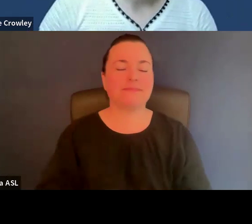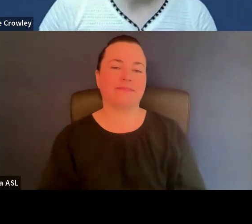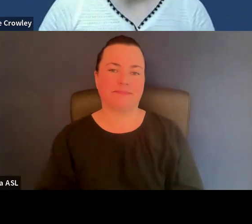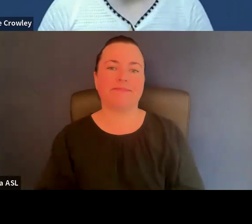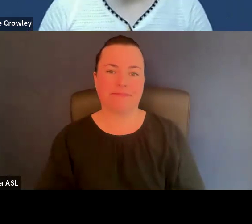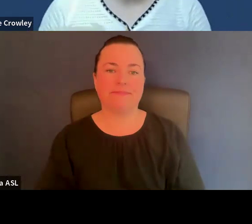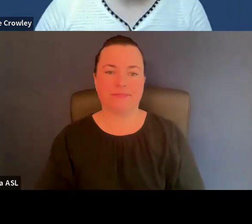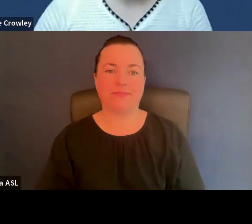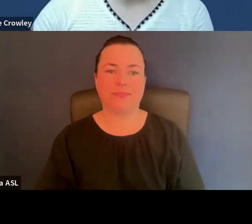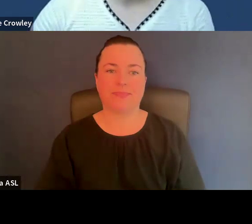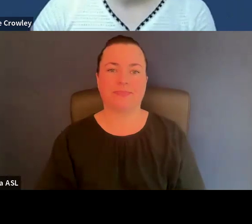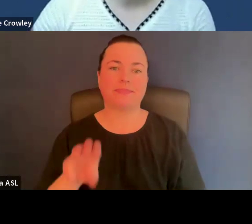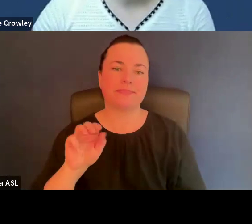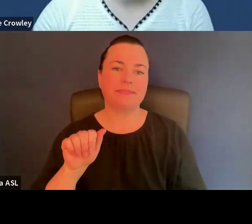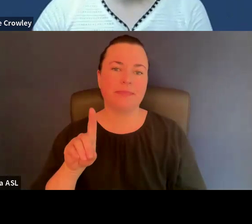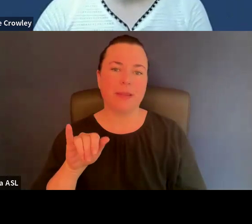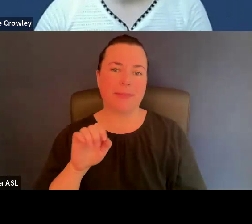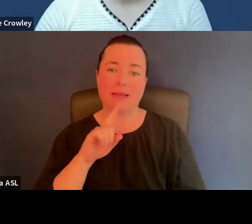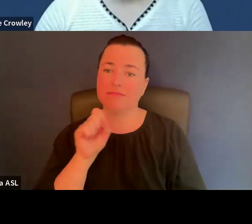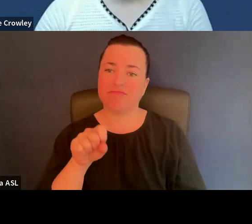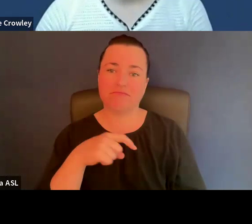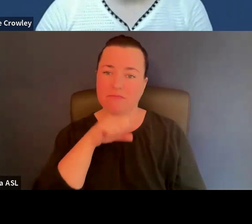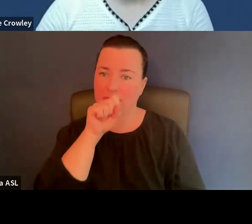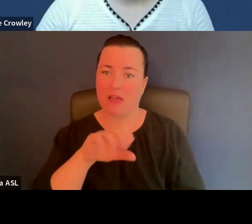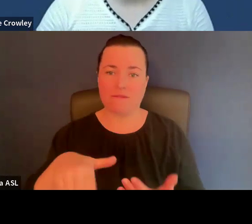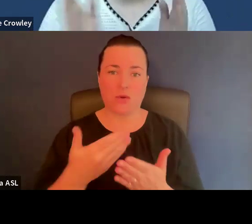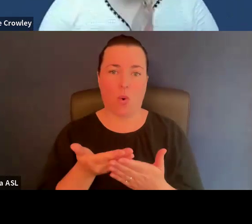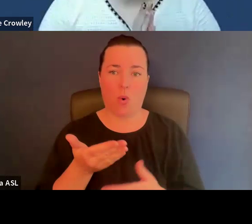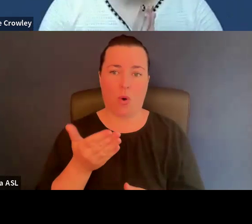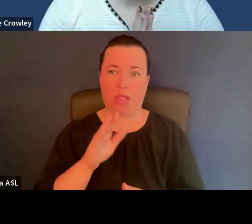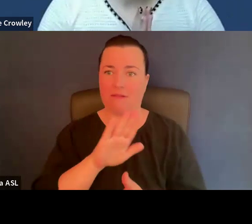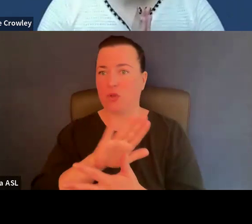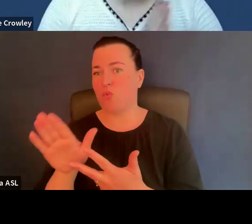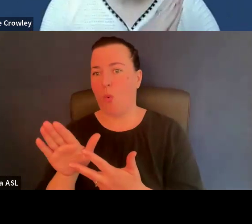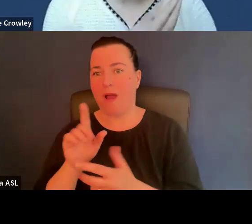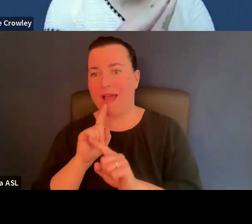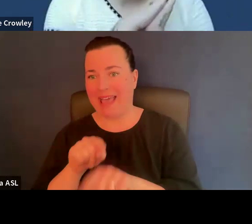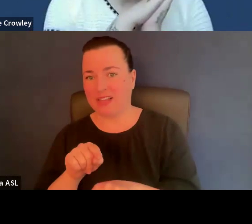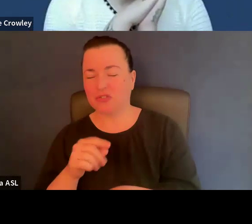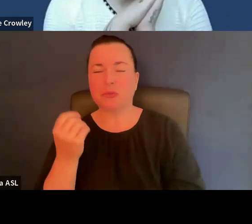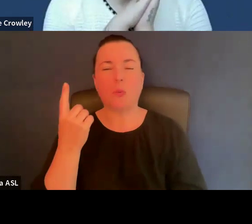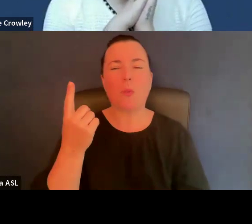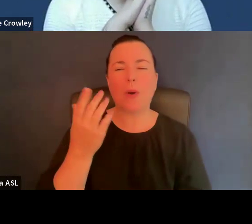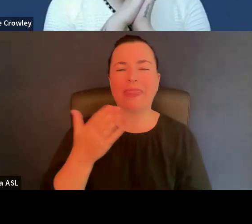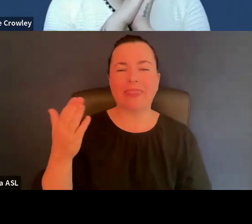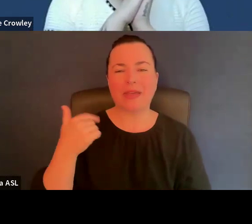Yeah, I love all three of your answers, and just an accessibility thing that I neglected to note before,